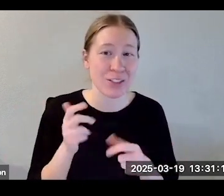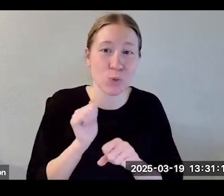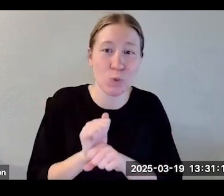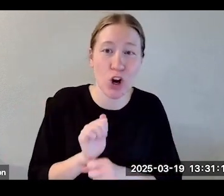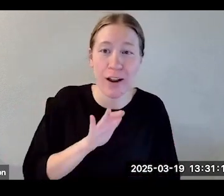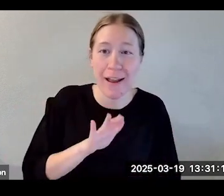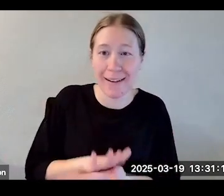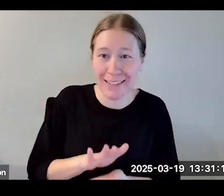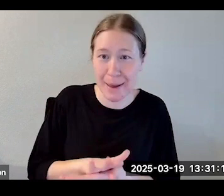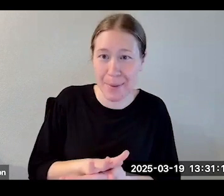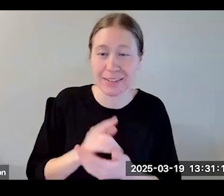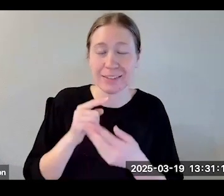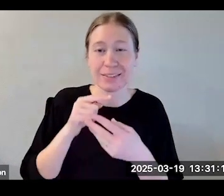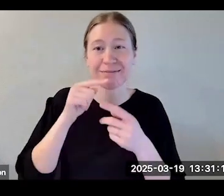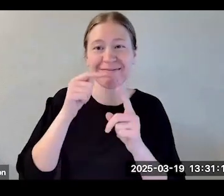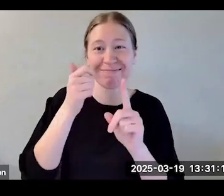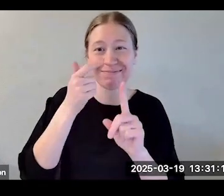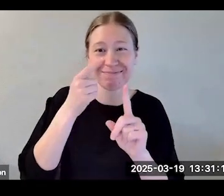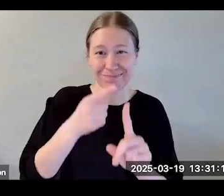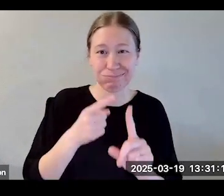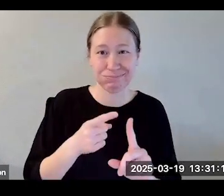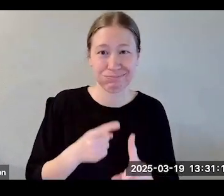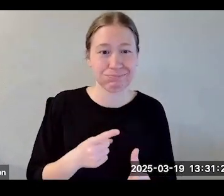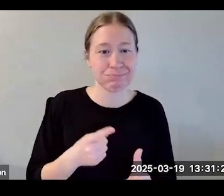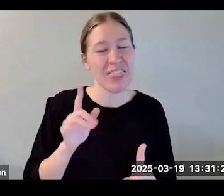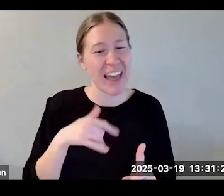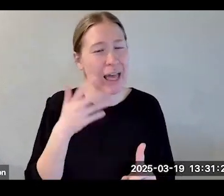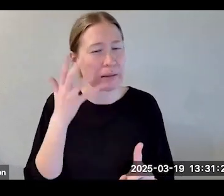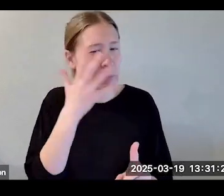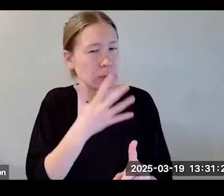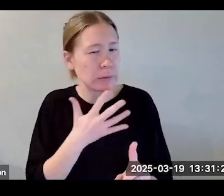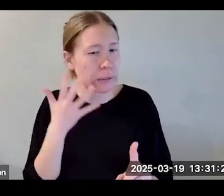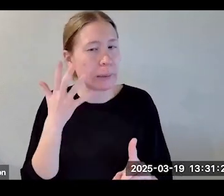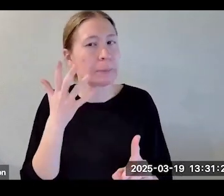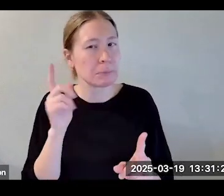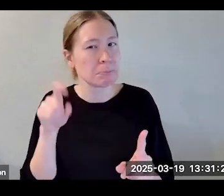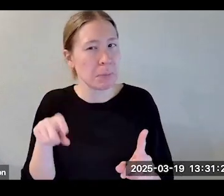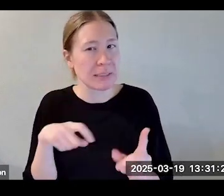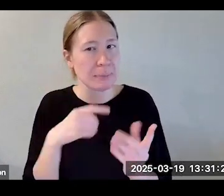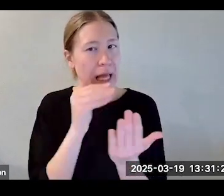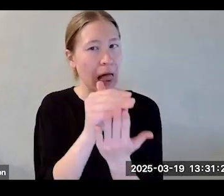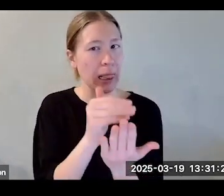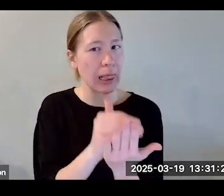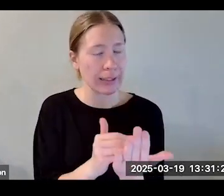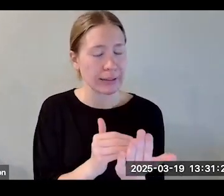these are all in what appears to be a list, visually, to me in the Word document.